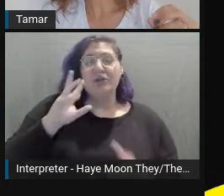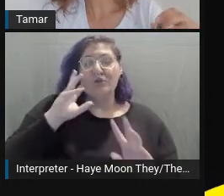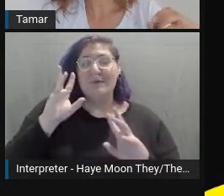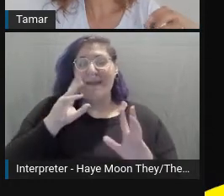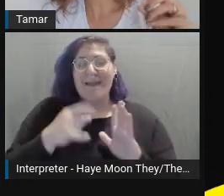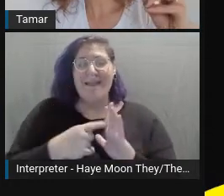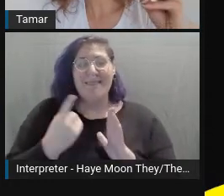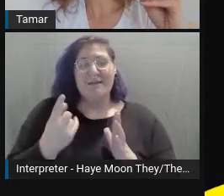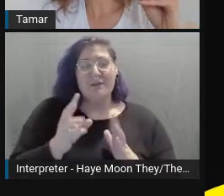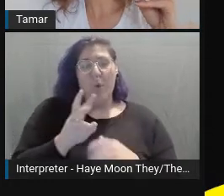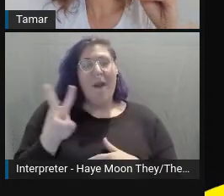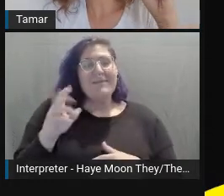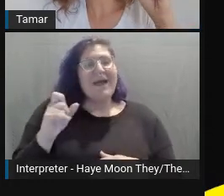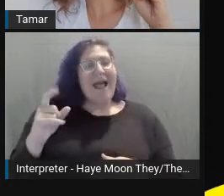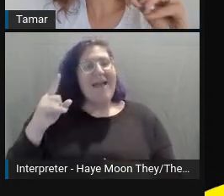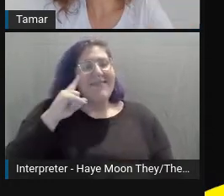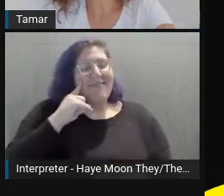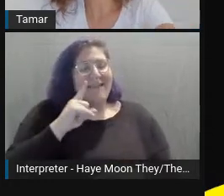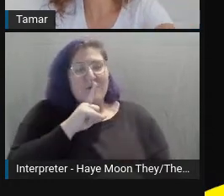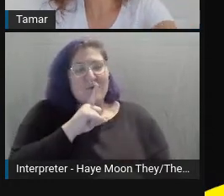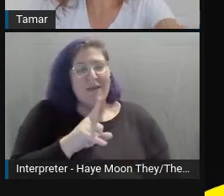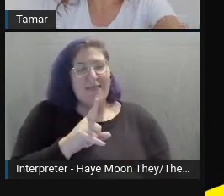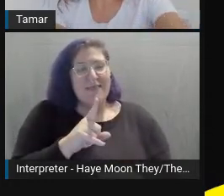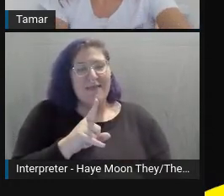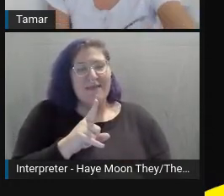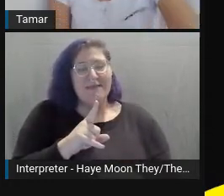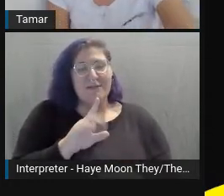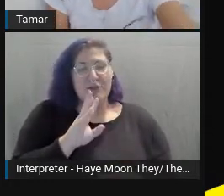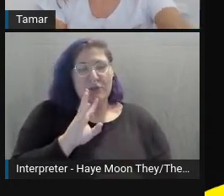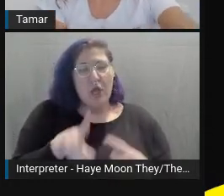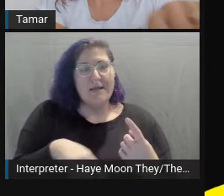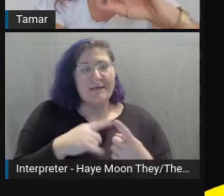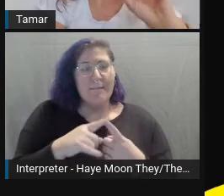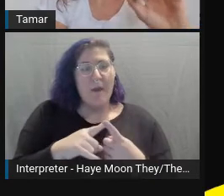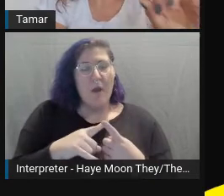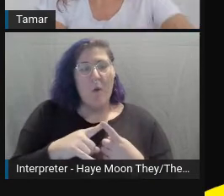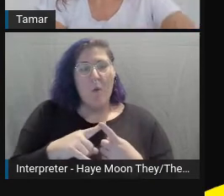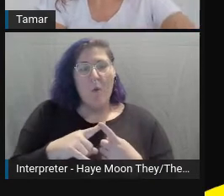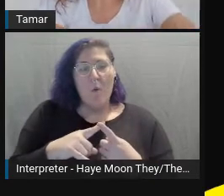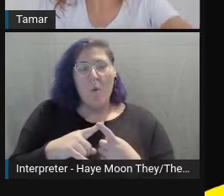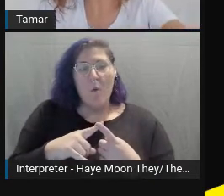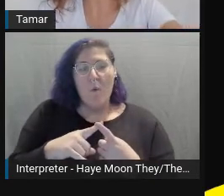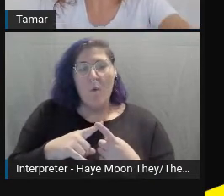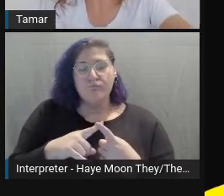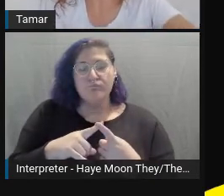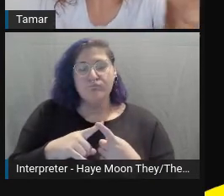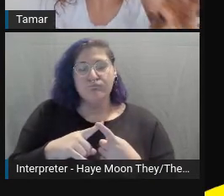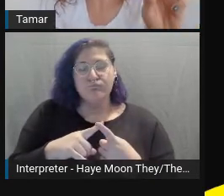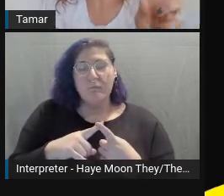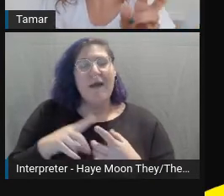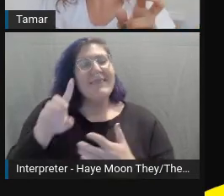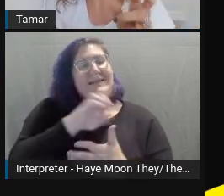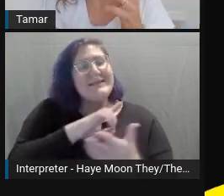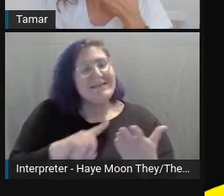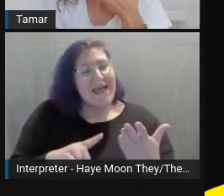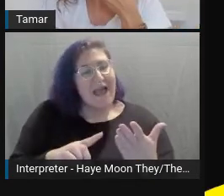to the design and development teams to really understand what needs to be done.